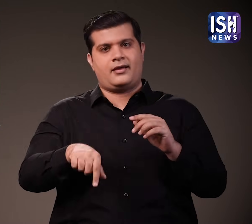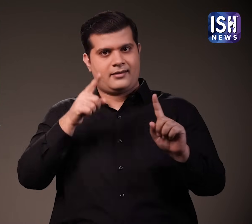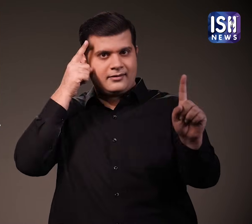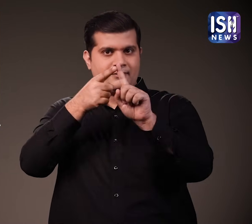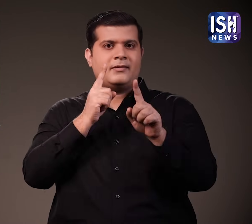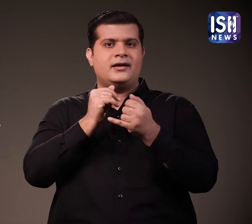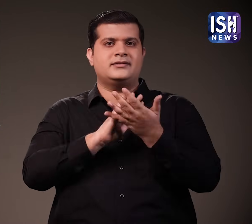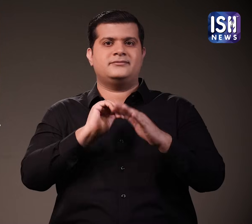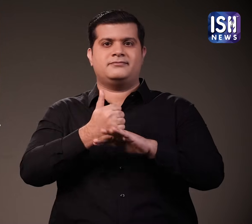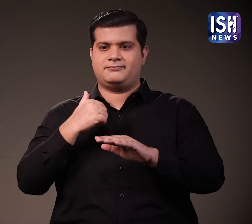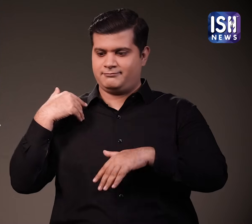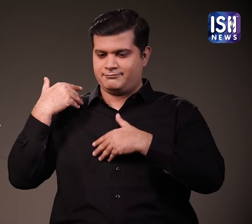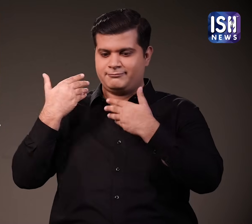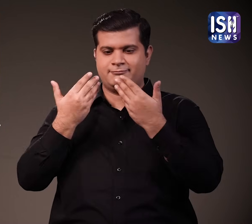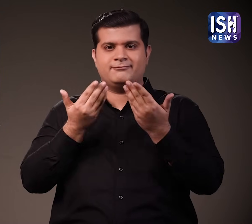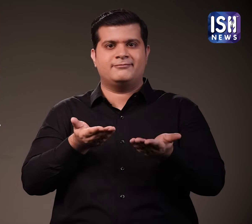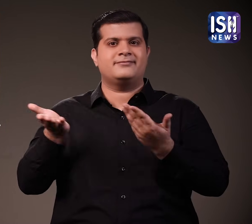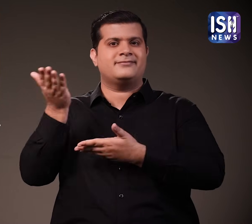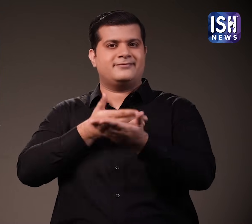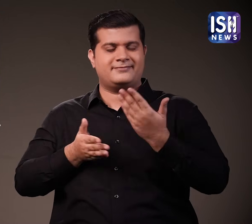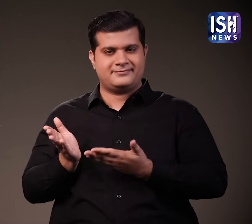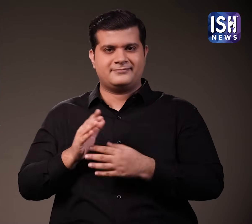This was the objective of ISH News.